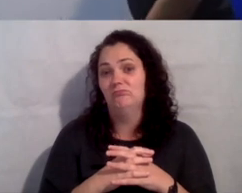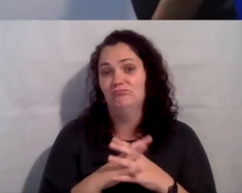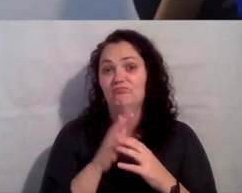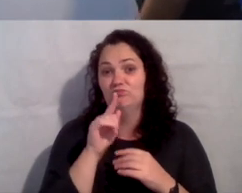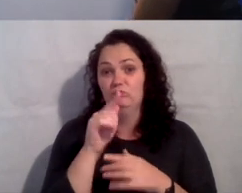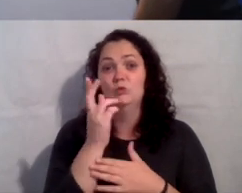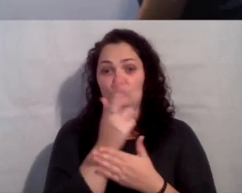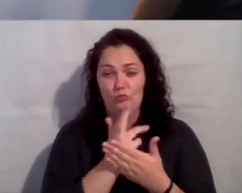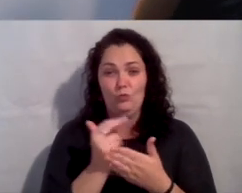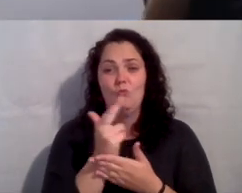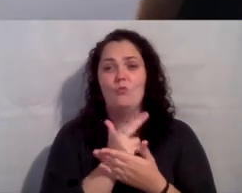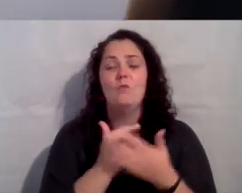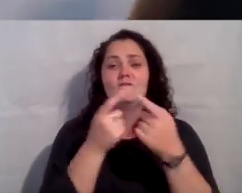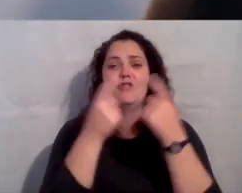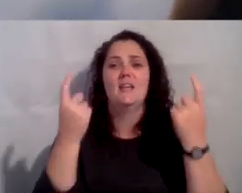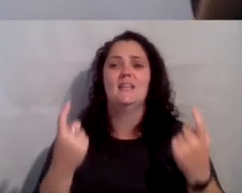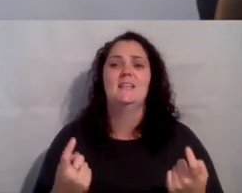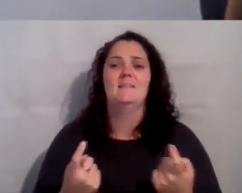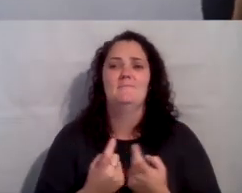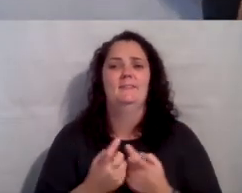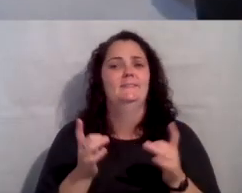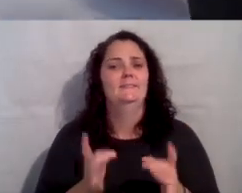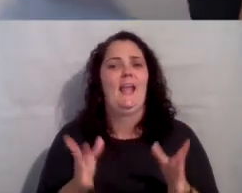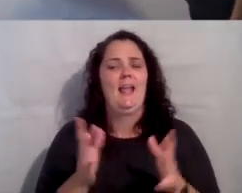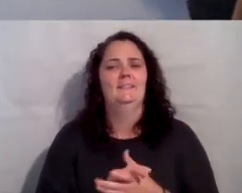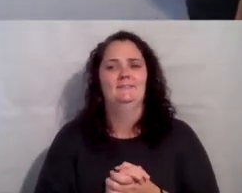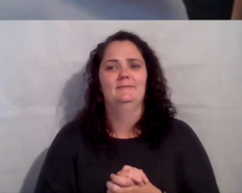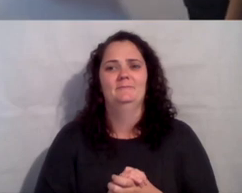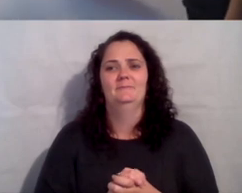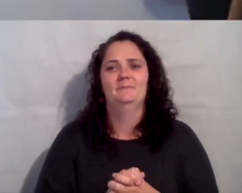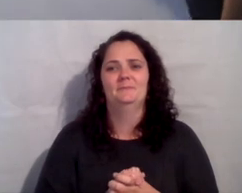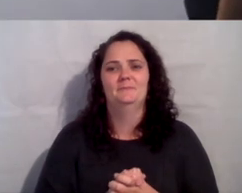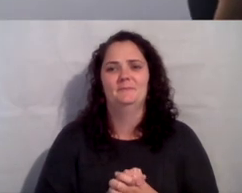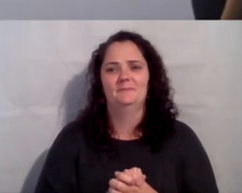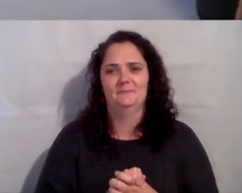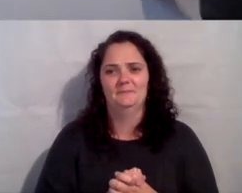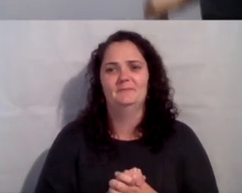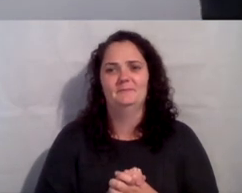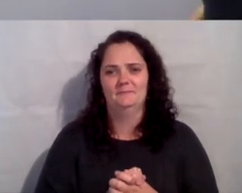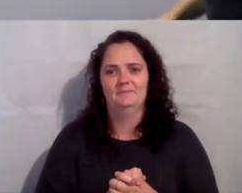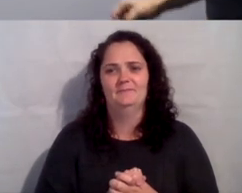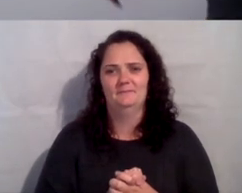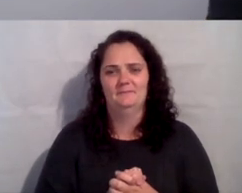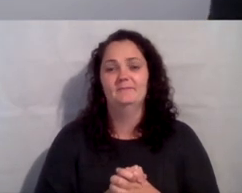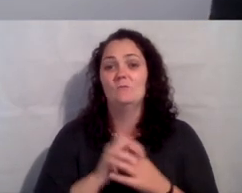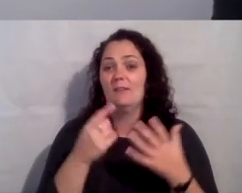a frame to begin with and typically if you have a drawing frame laid out on your sheet of paper you'll